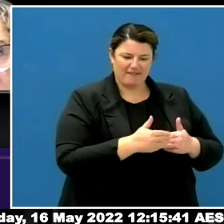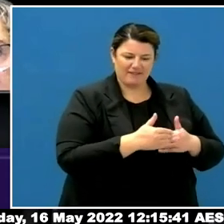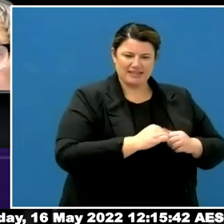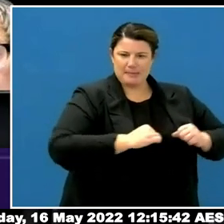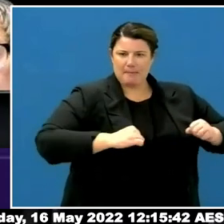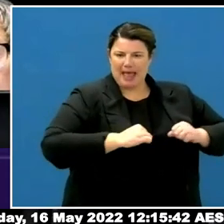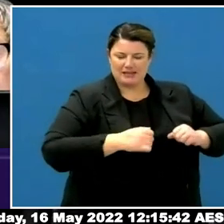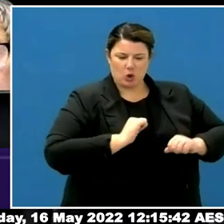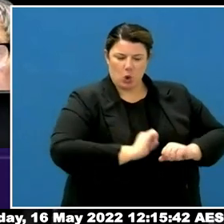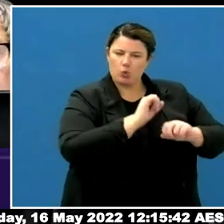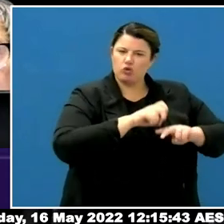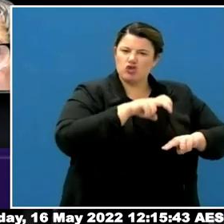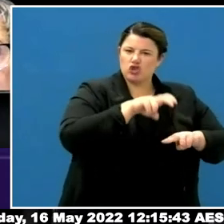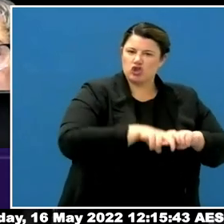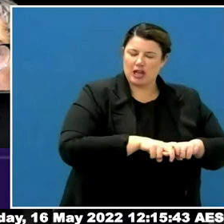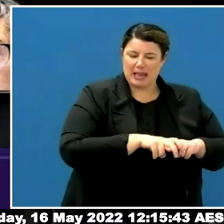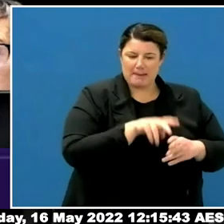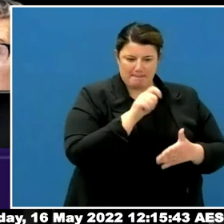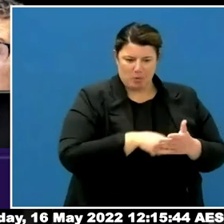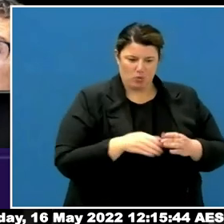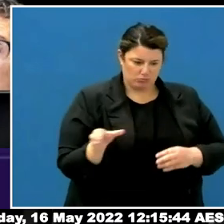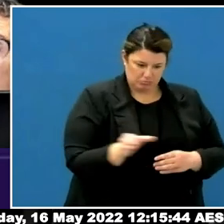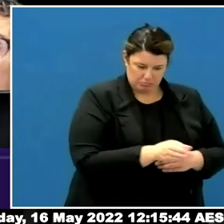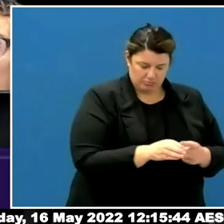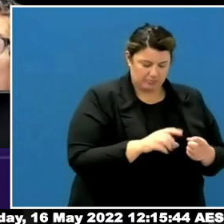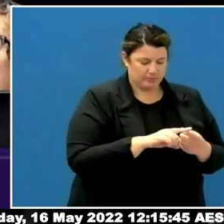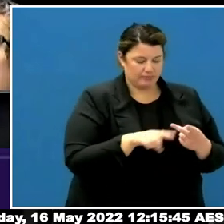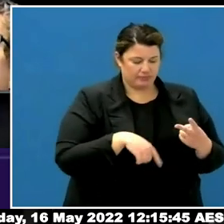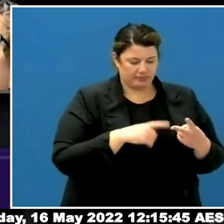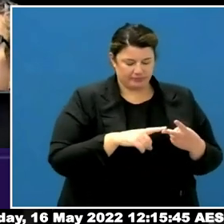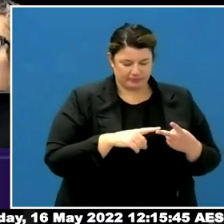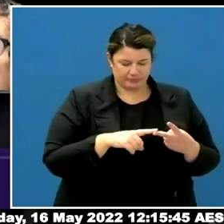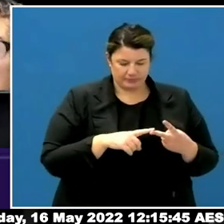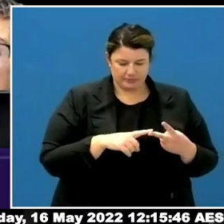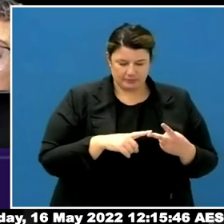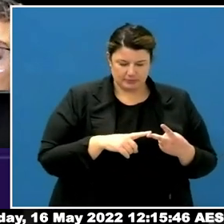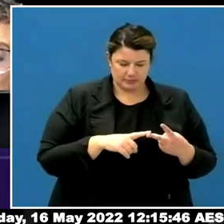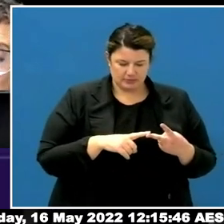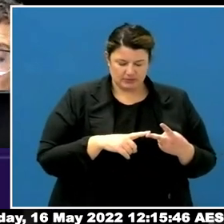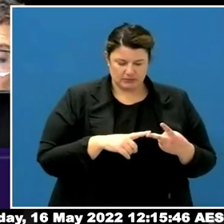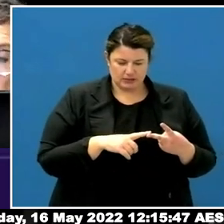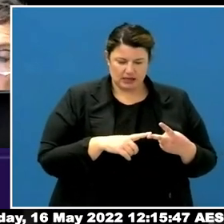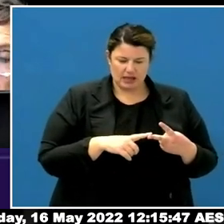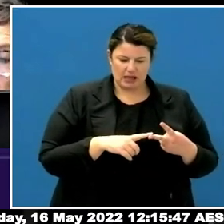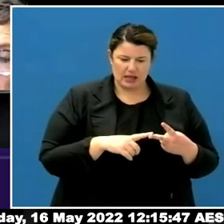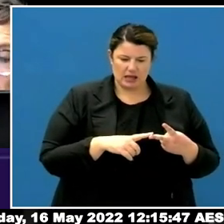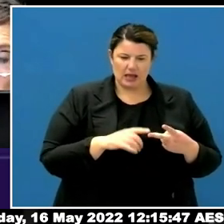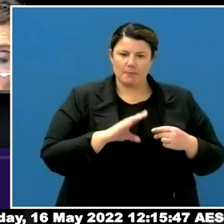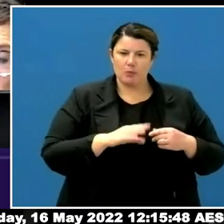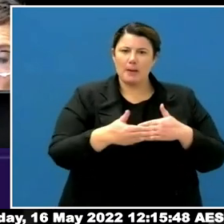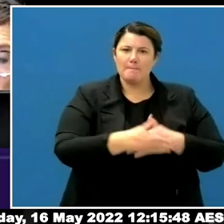Yes. SALLY: They would put, like, a box in the car with balls and things for